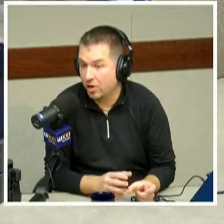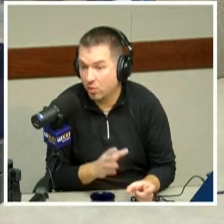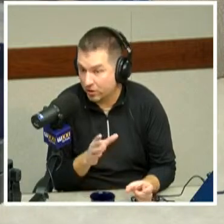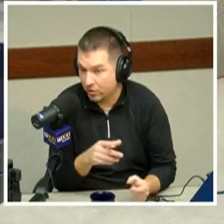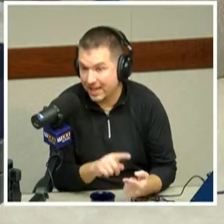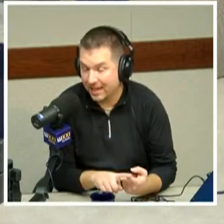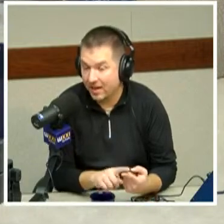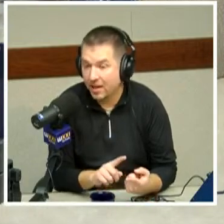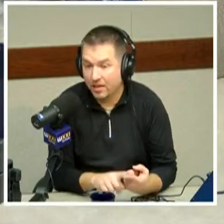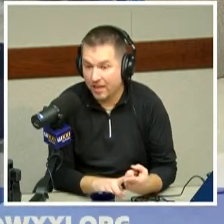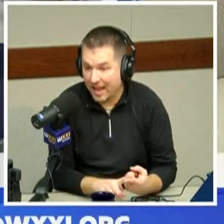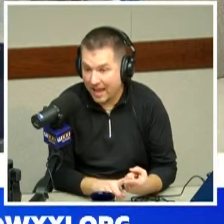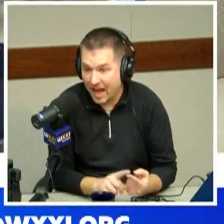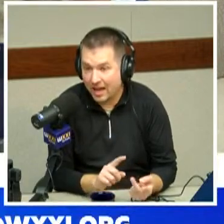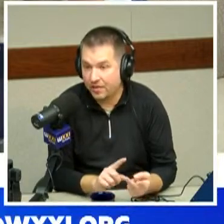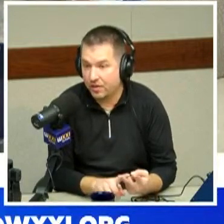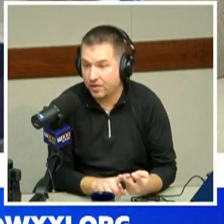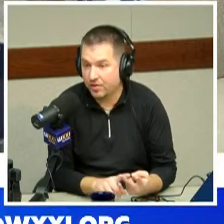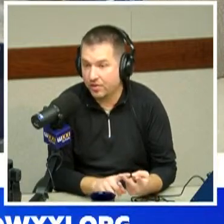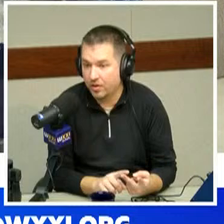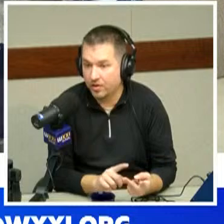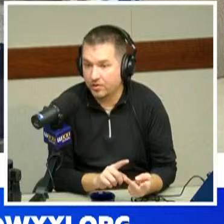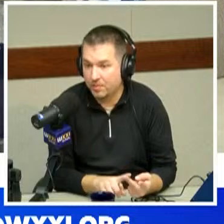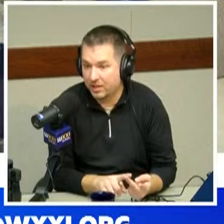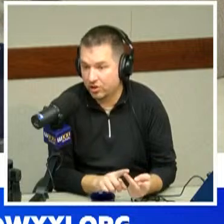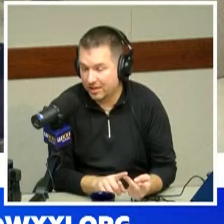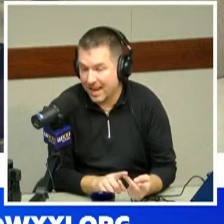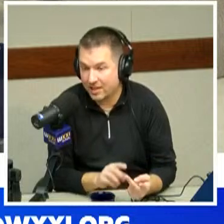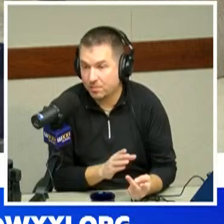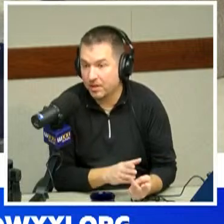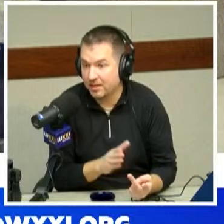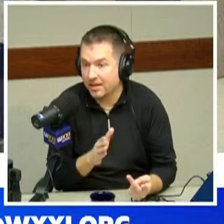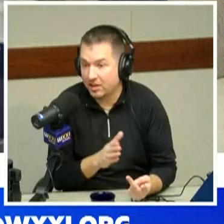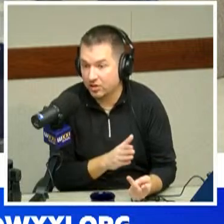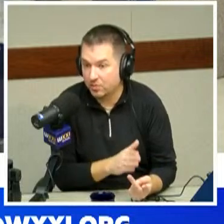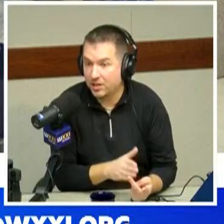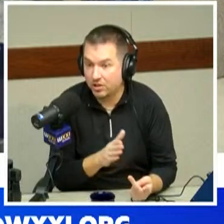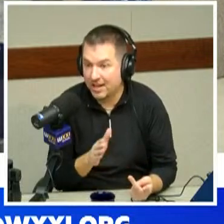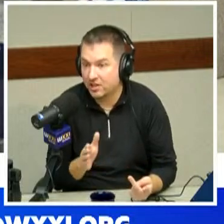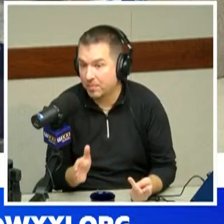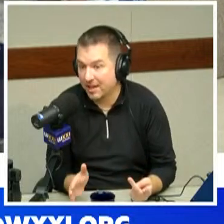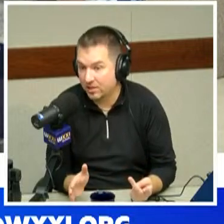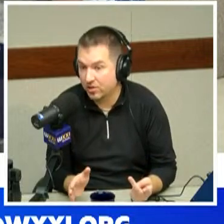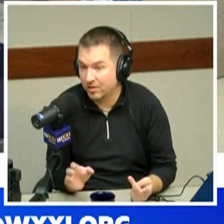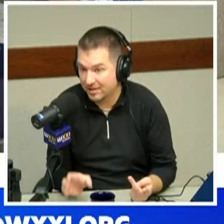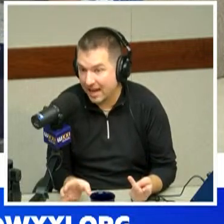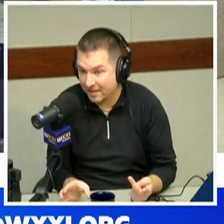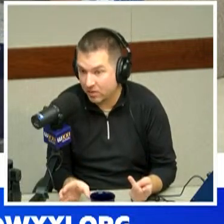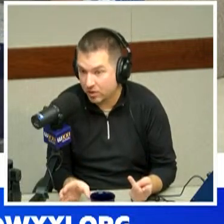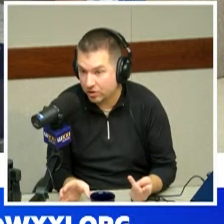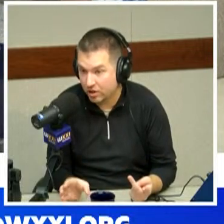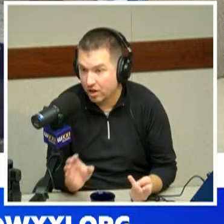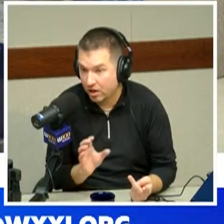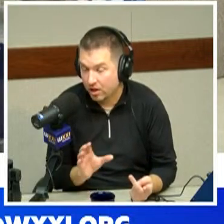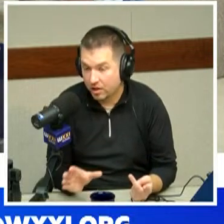know once we get the AI the the speech to text but not just speech to text but into the sign language